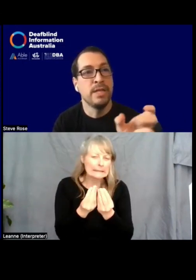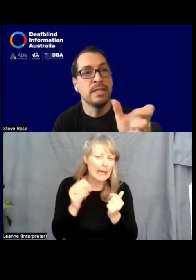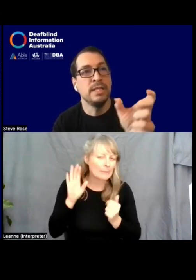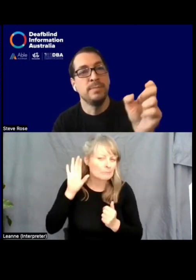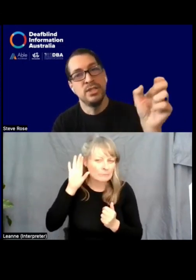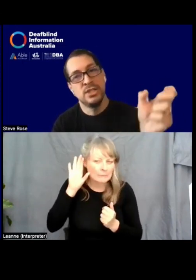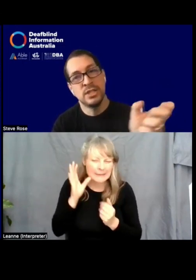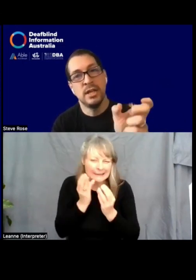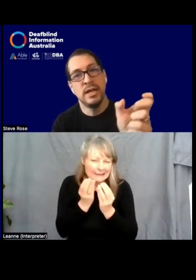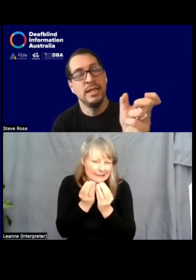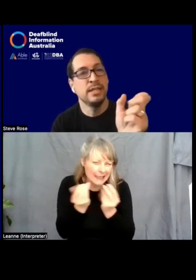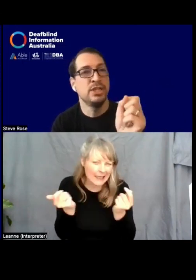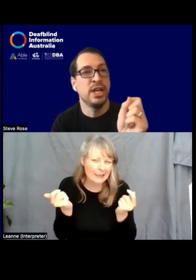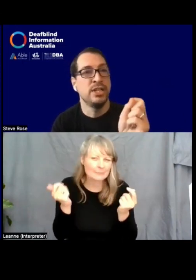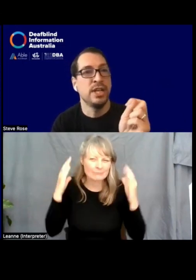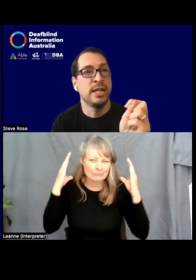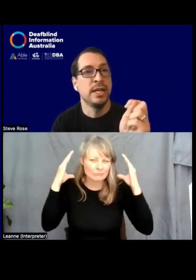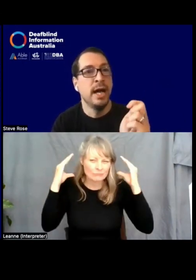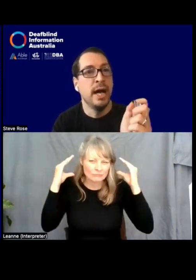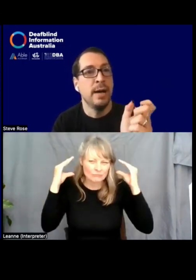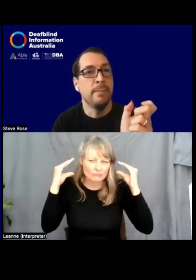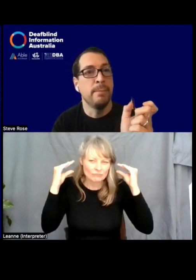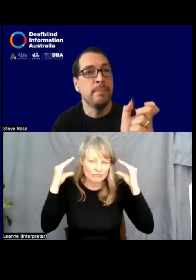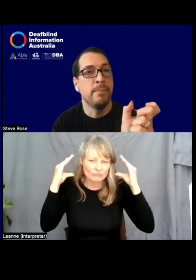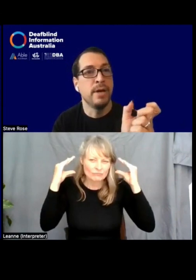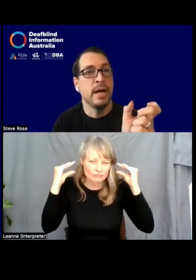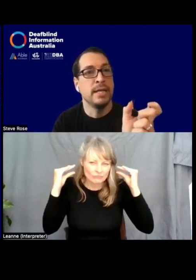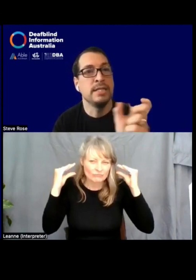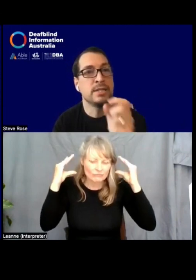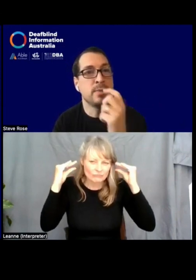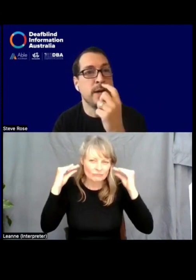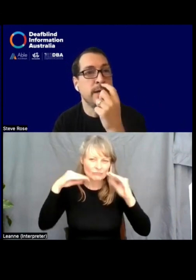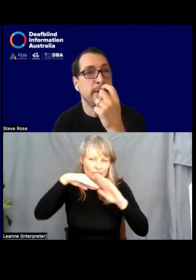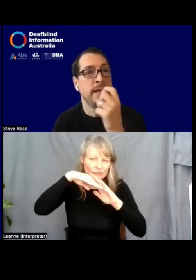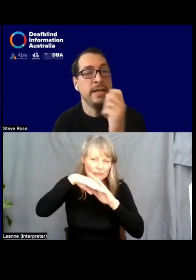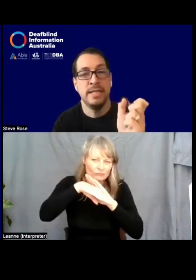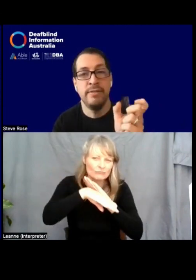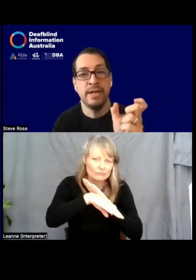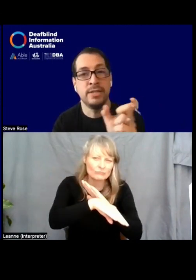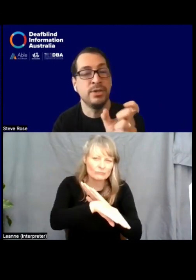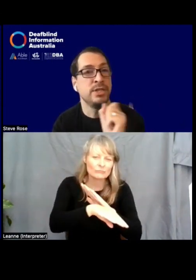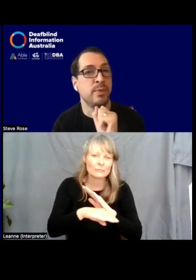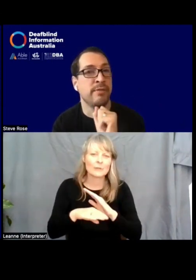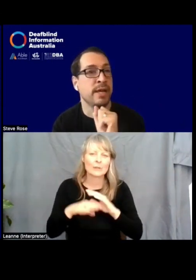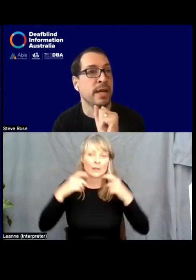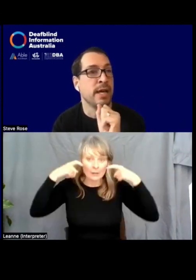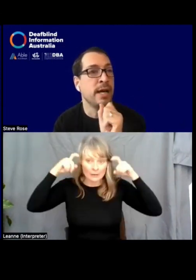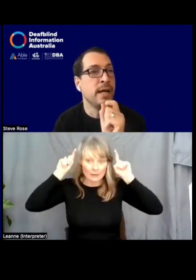but it's been declining and changing. He does wear his hearing aids which he's wearing here,